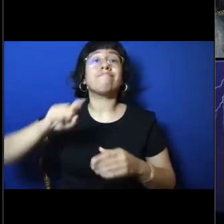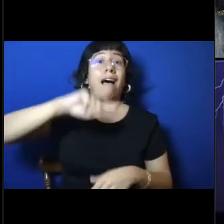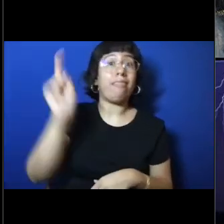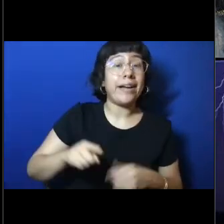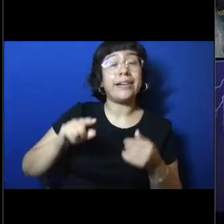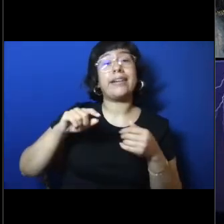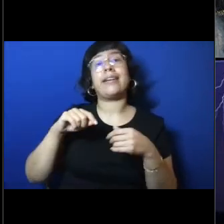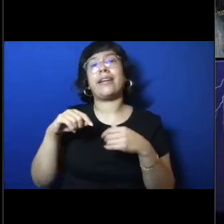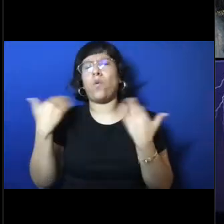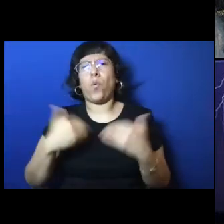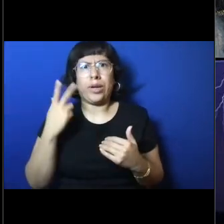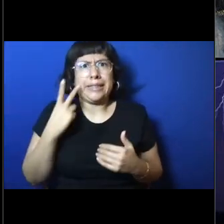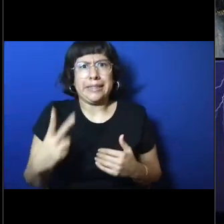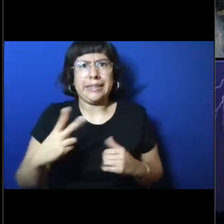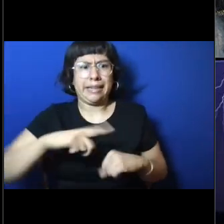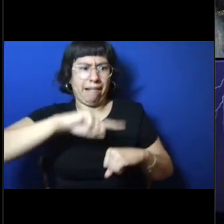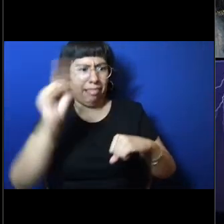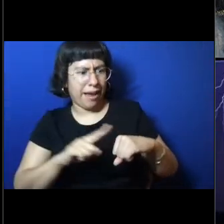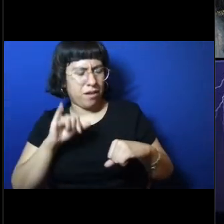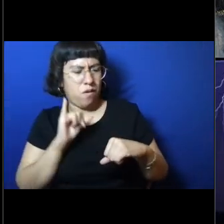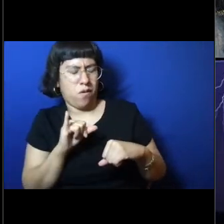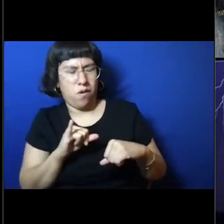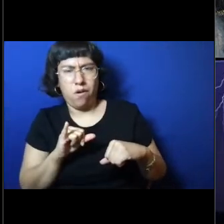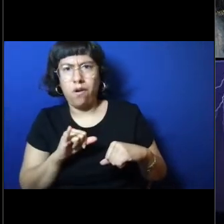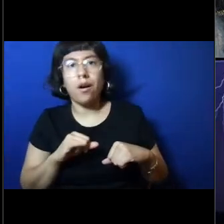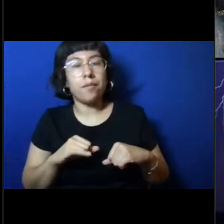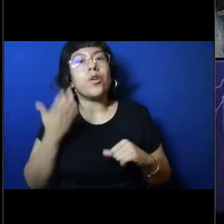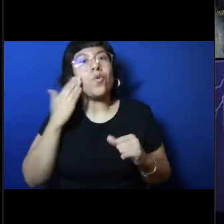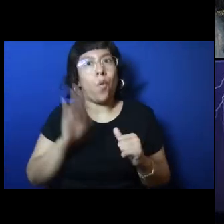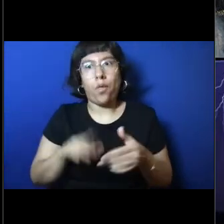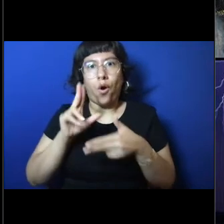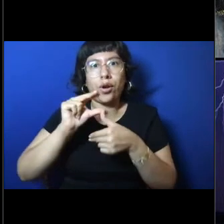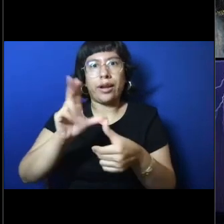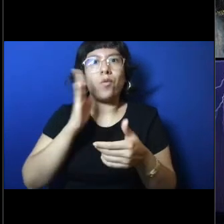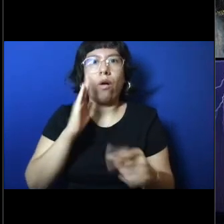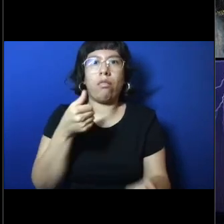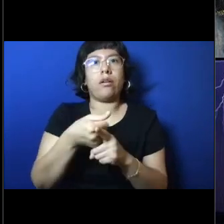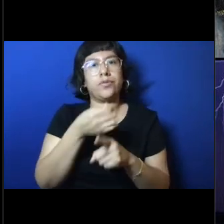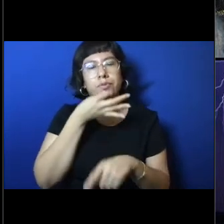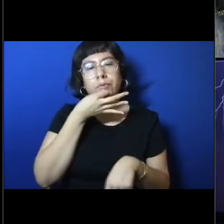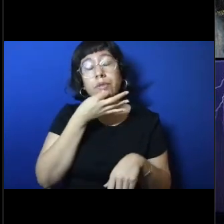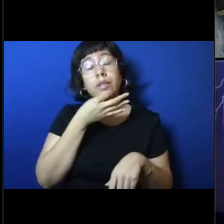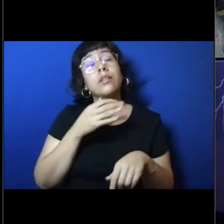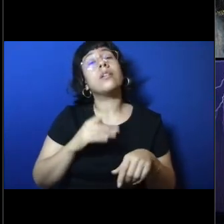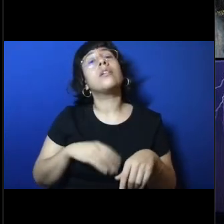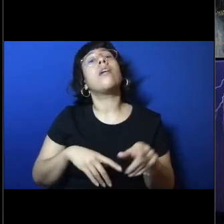And we even look at the sun. So I won't talk about the sun here, but I understand that there was a NOAA live discussion about solar weather.